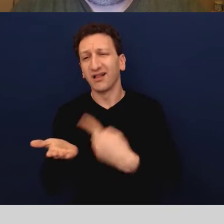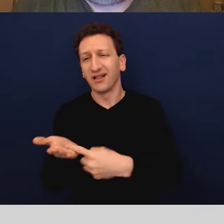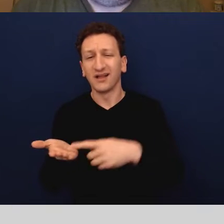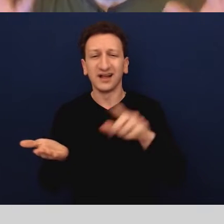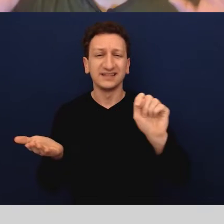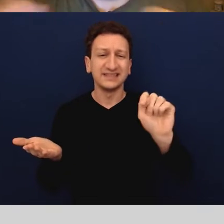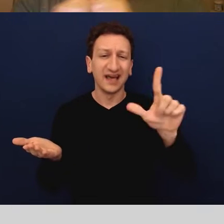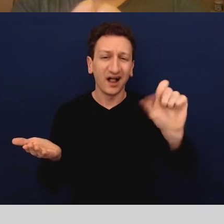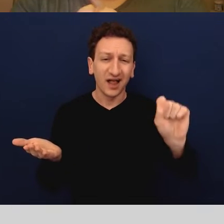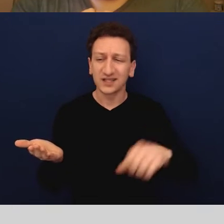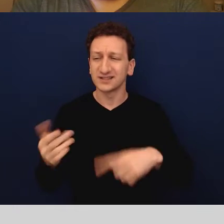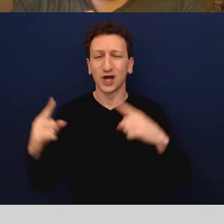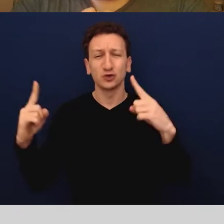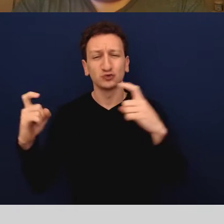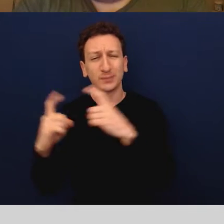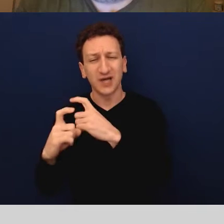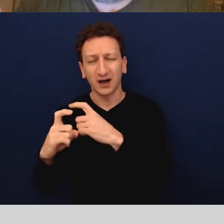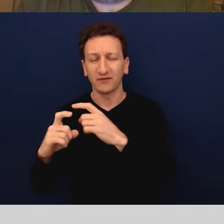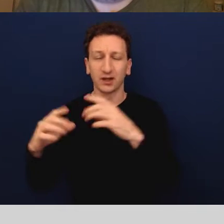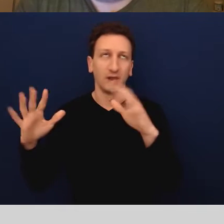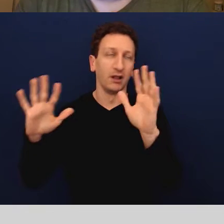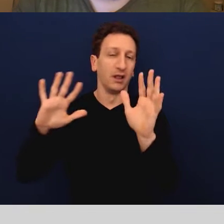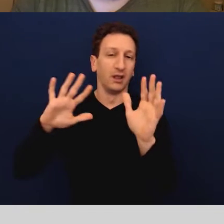So I'm gonna assume that the certificate is already valid